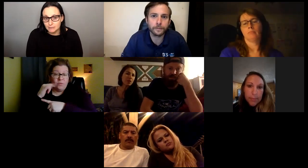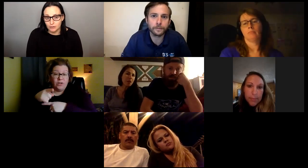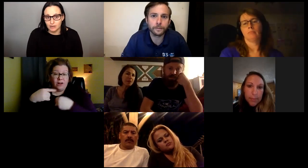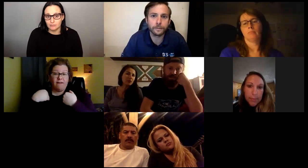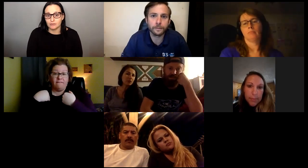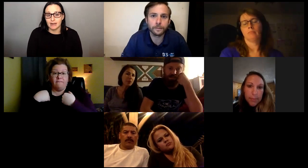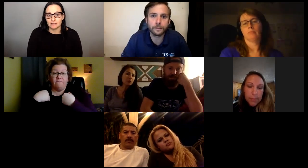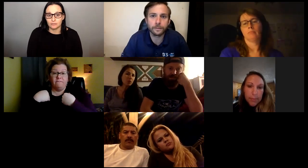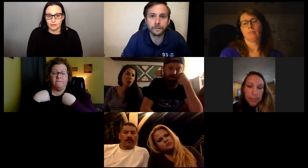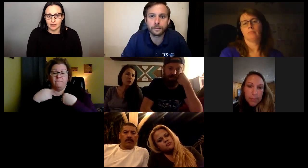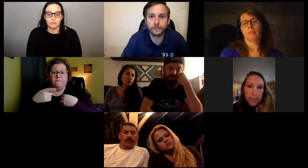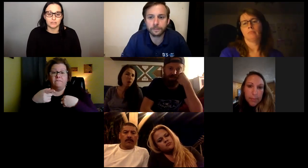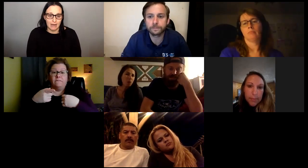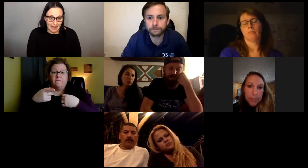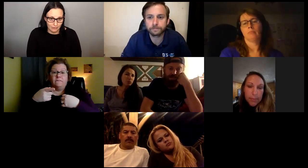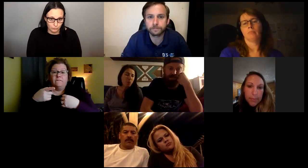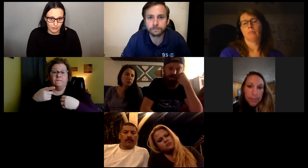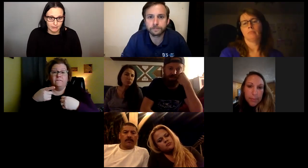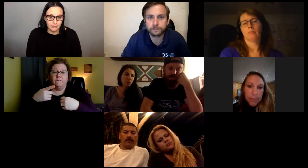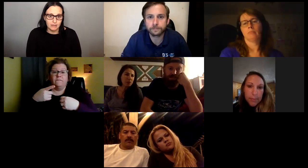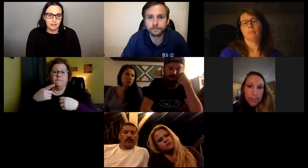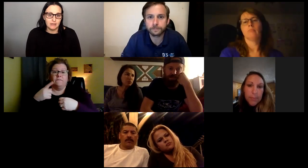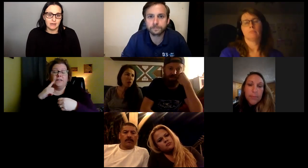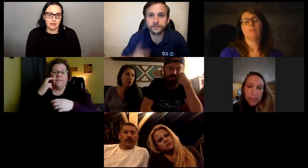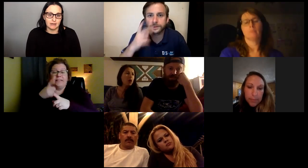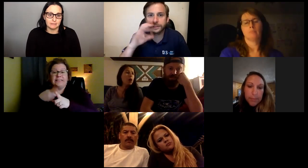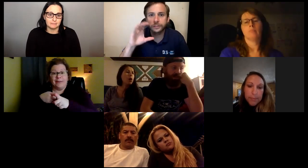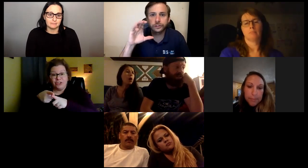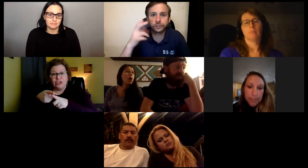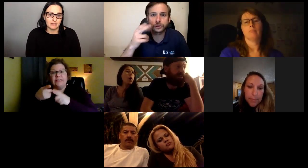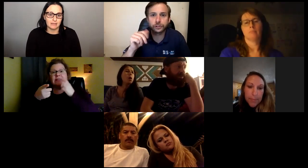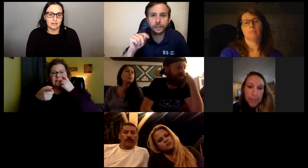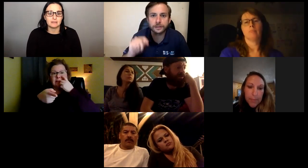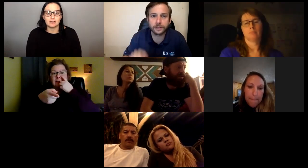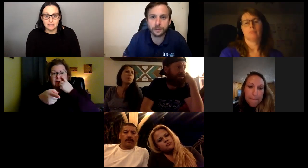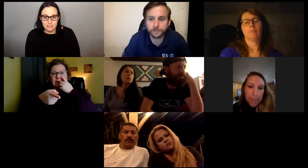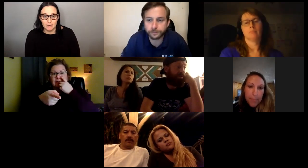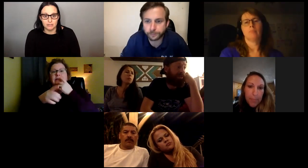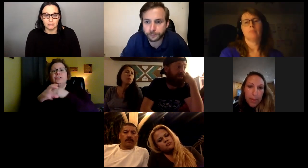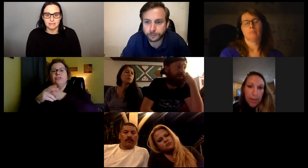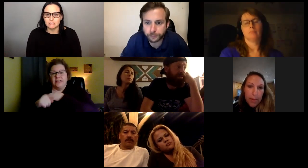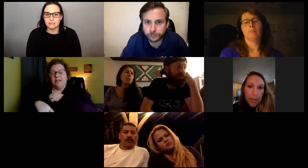program for california we do have one